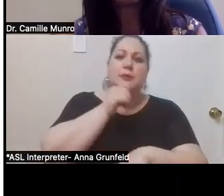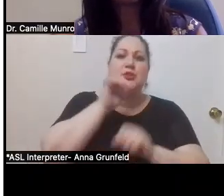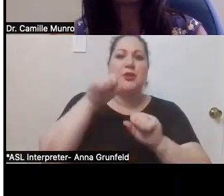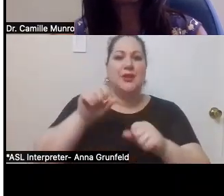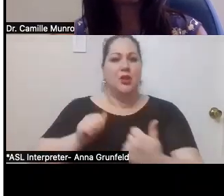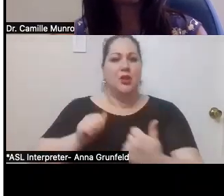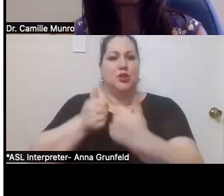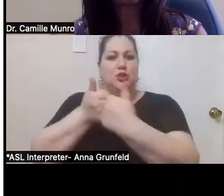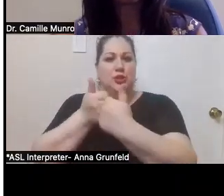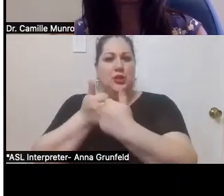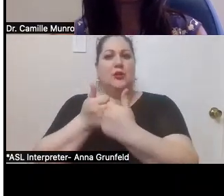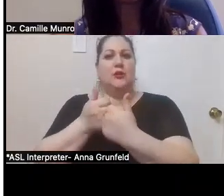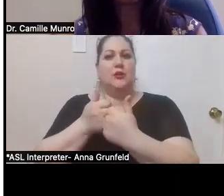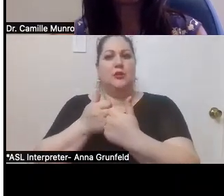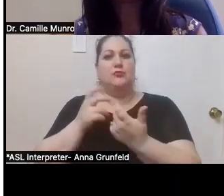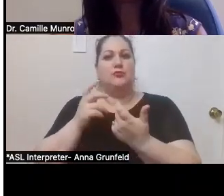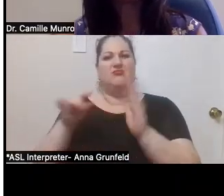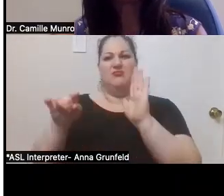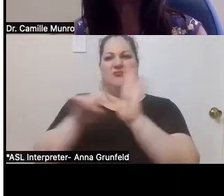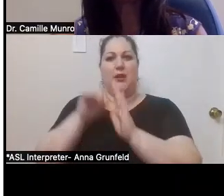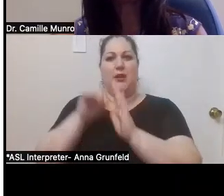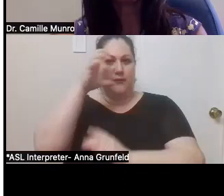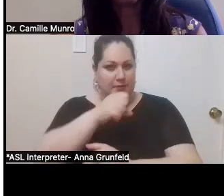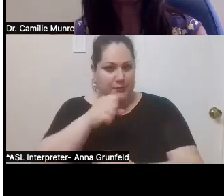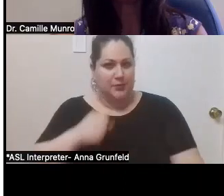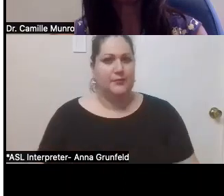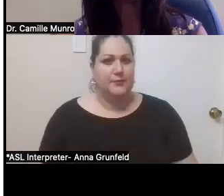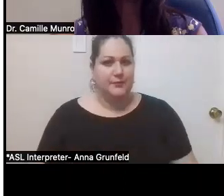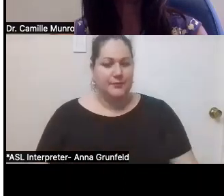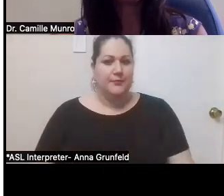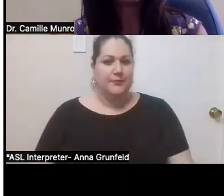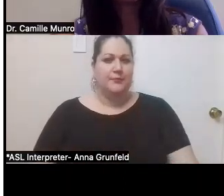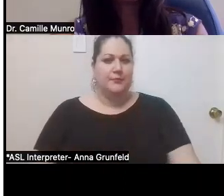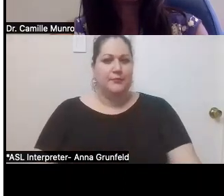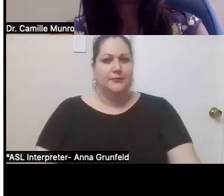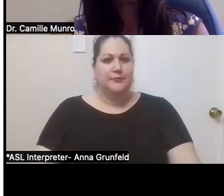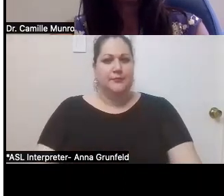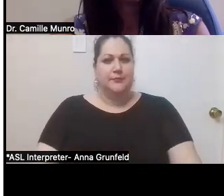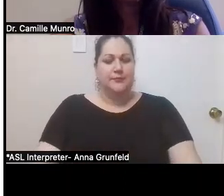Next slide, please.